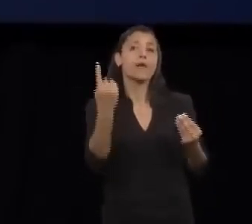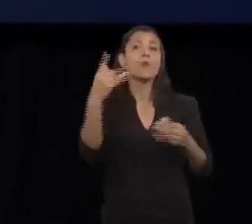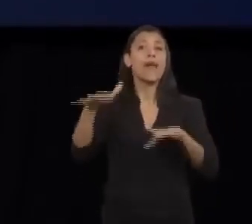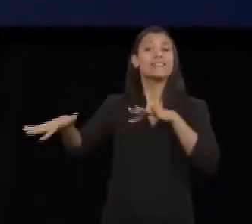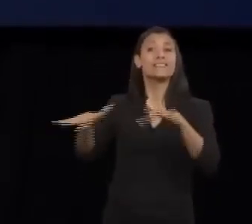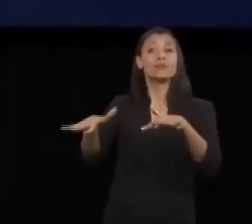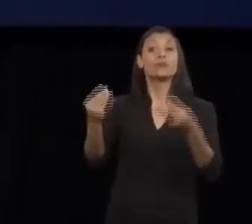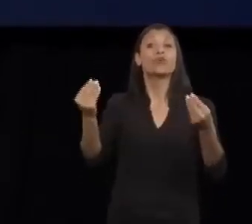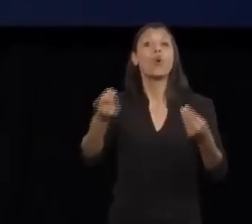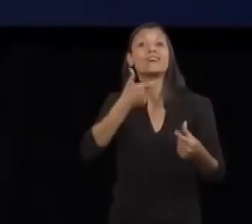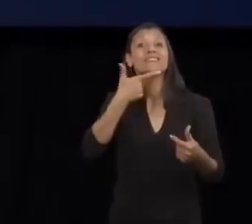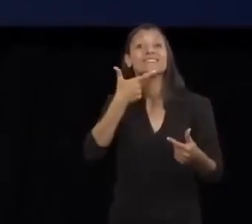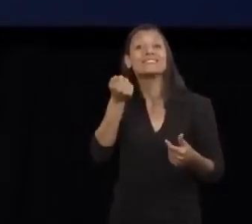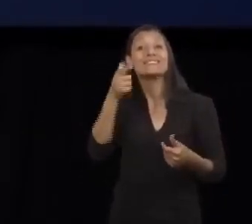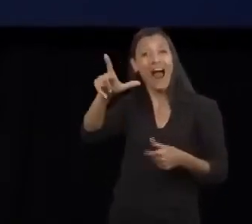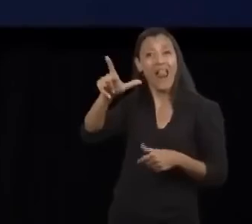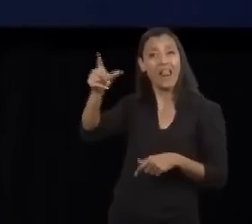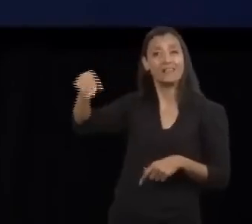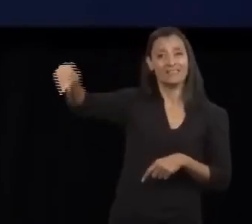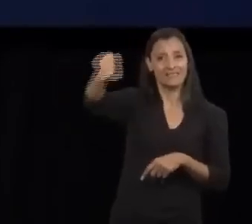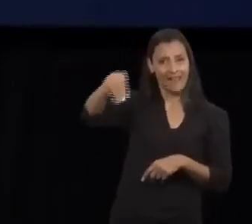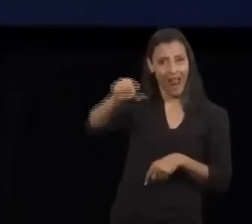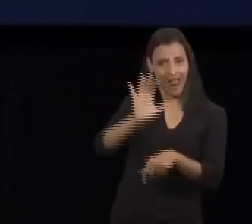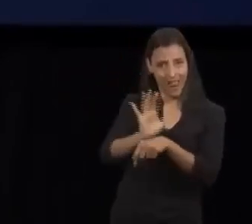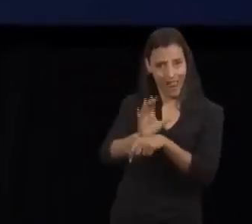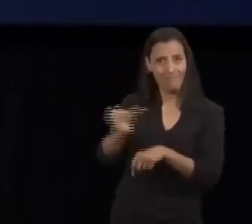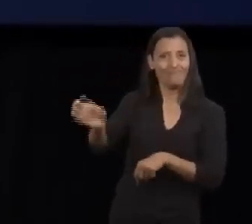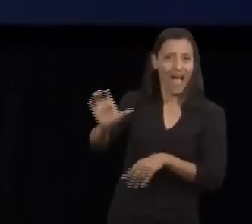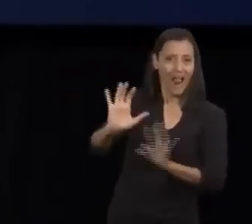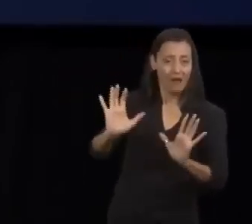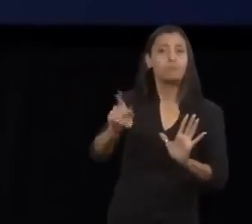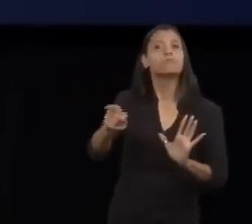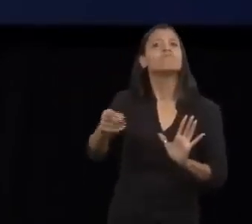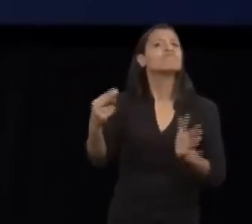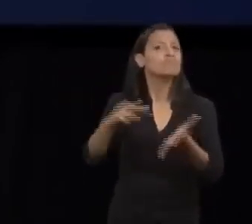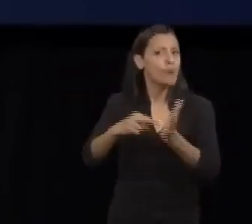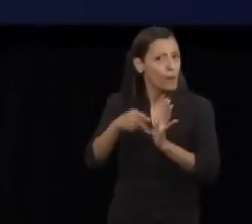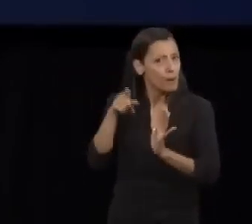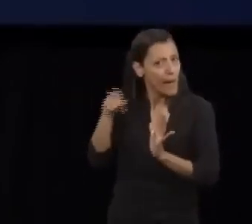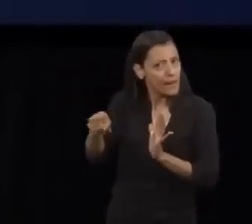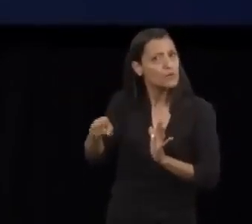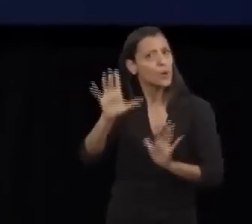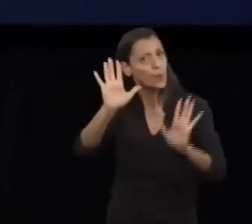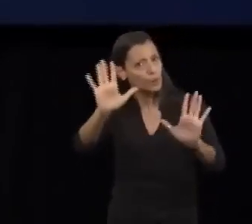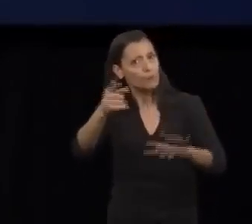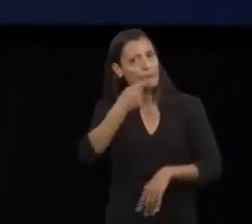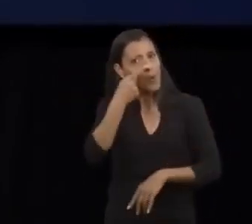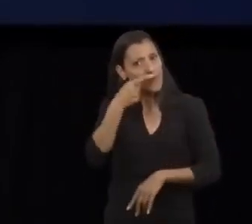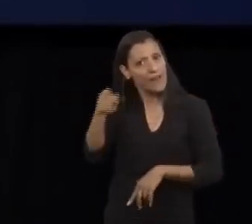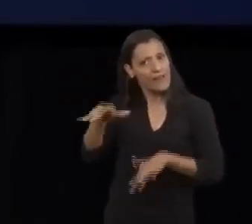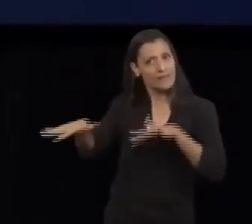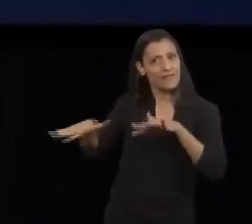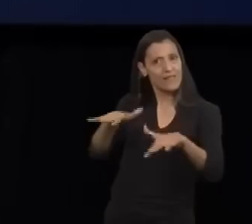The case of salt is very interesting because, notice,